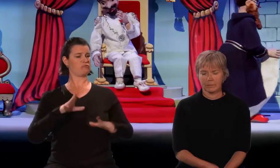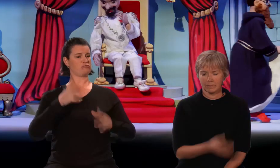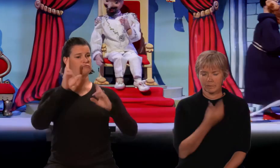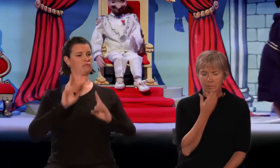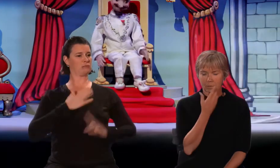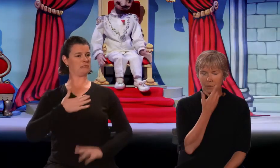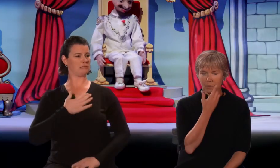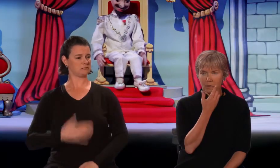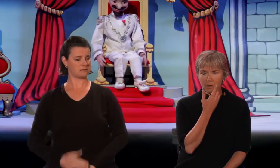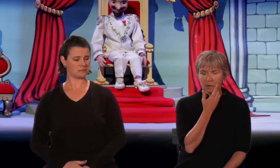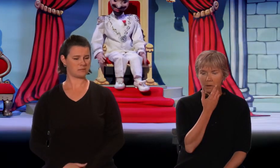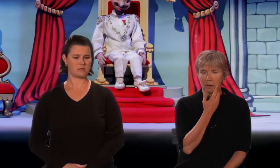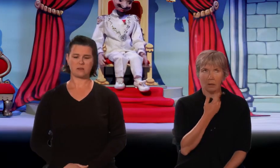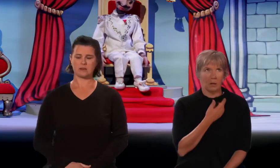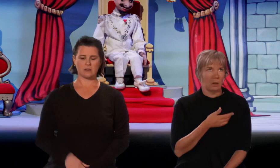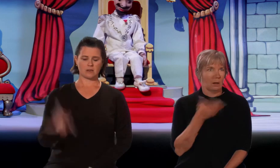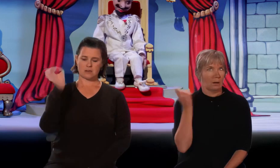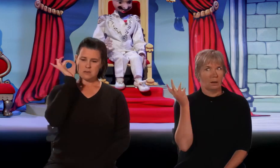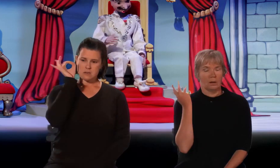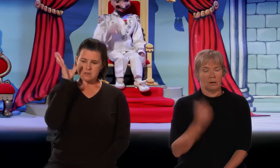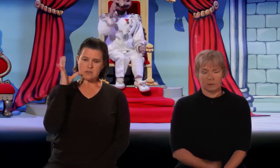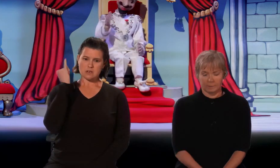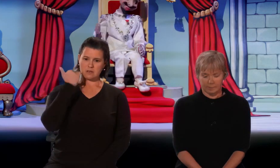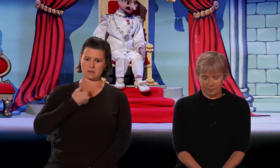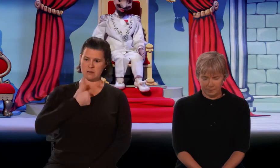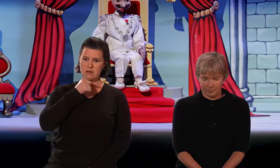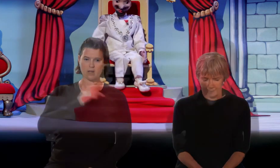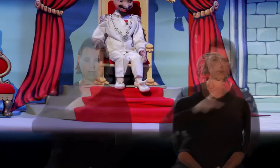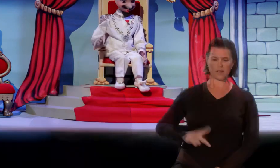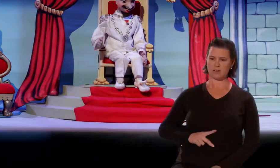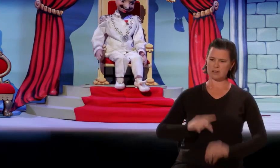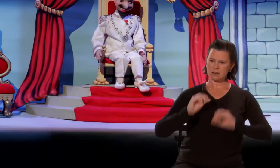Goodness, gracious, mercy sakes, if I weren't King, nothing would be accomplished in this Kingdom.